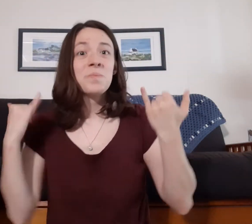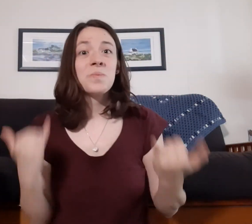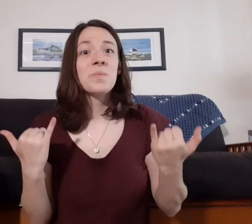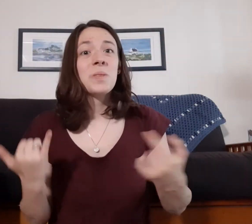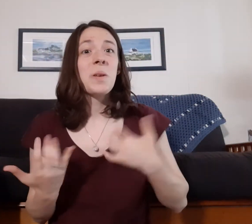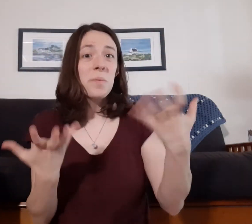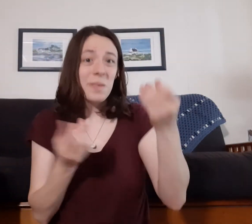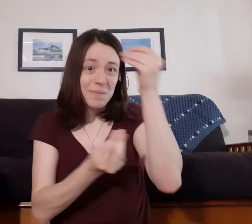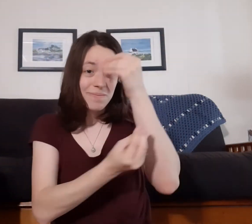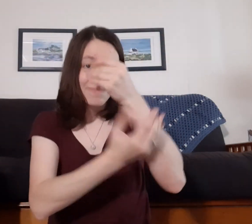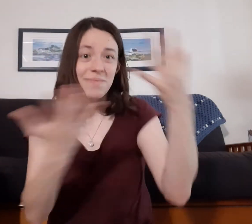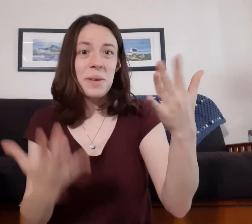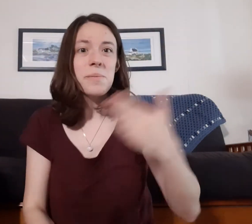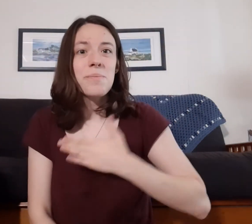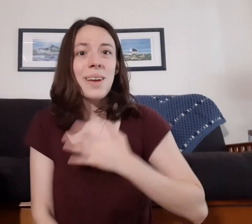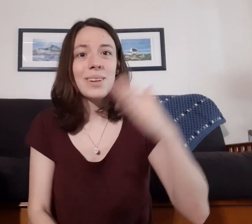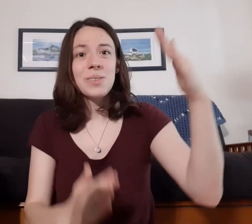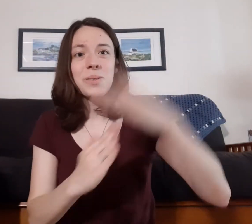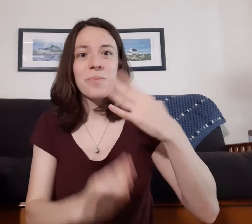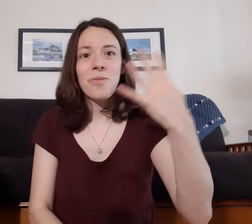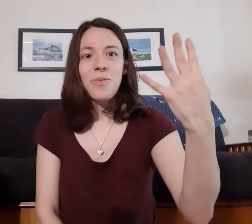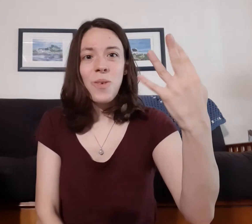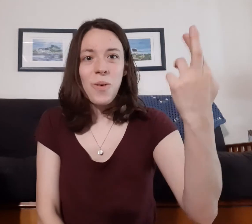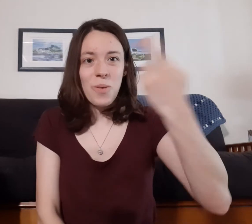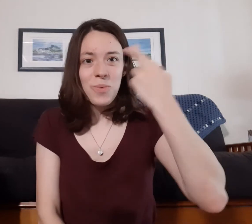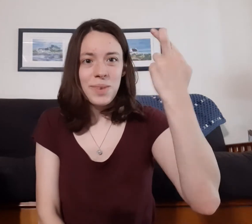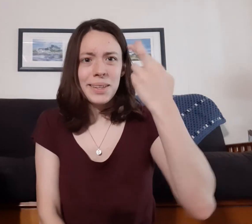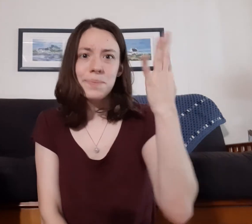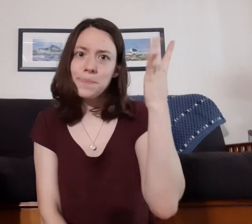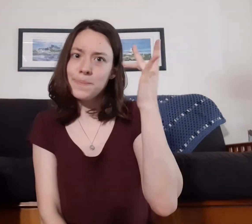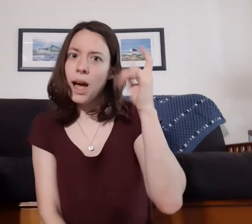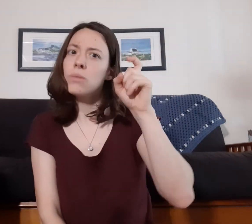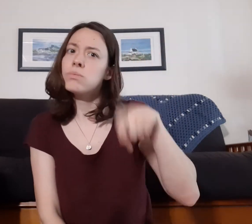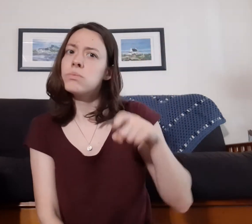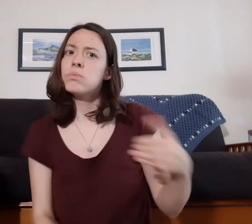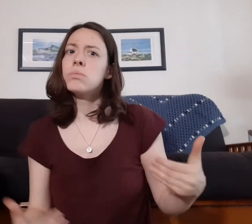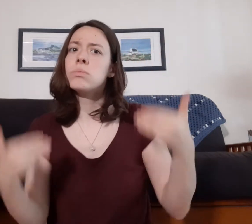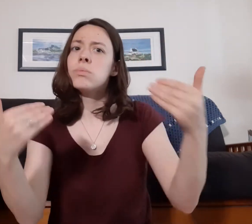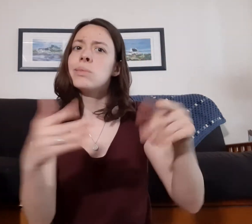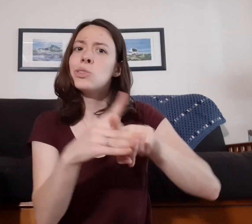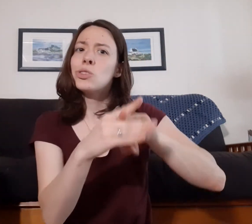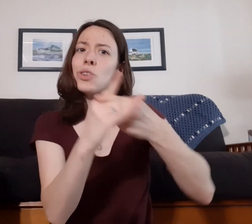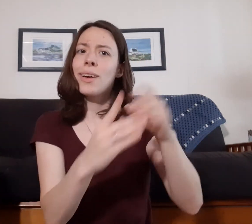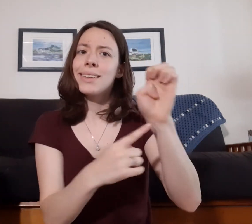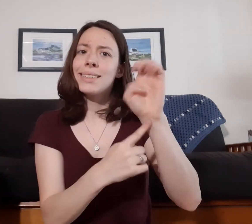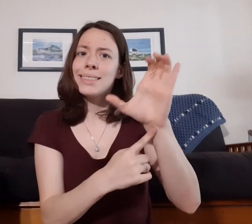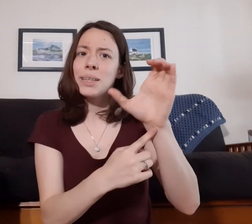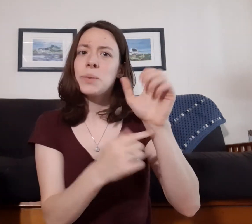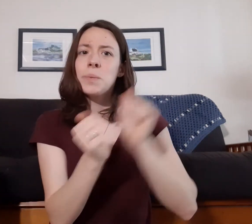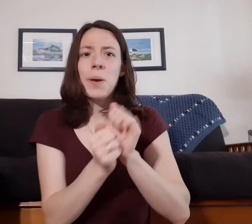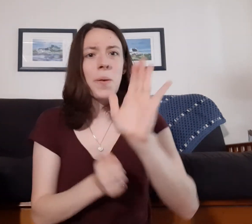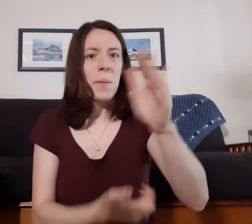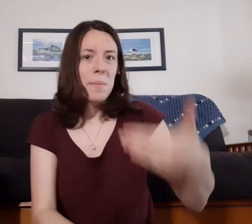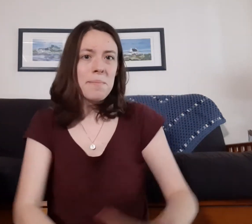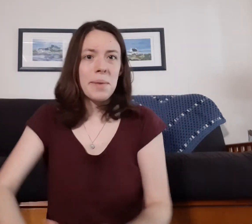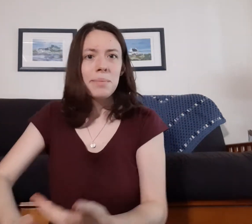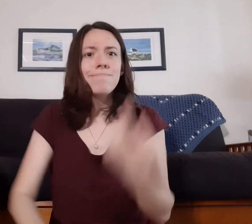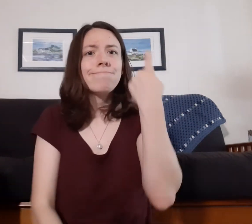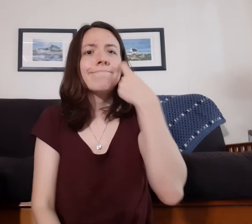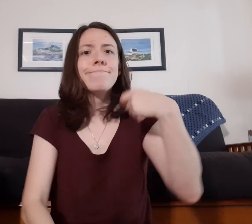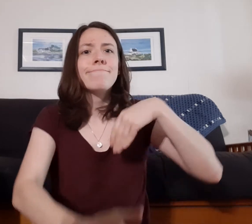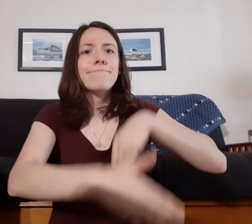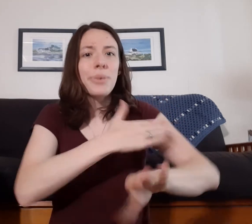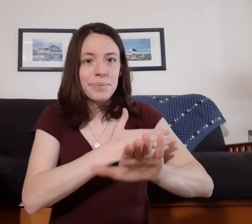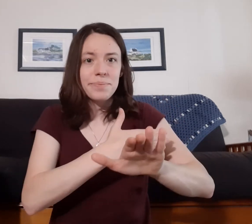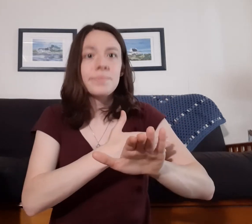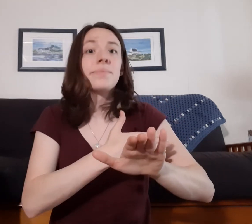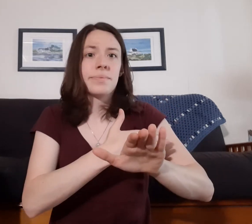Today I want to tell you my top four reasons why you should go ahead and start EC with your newborn.